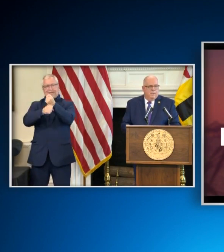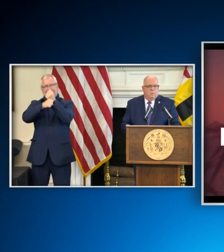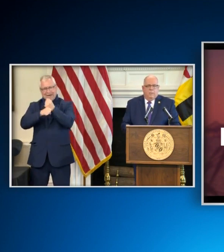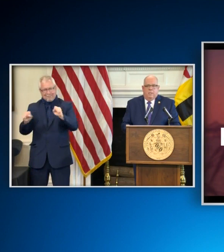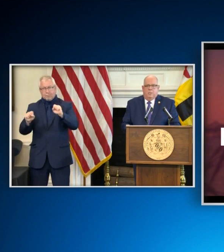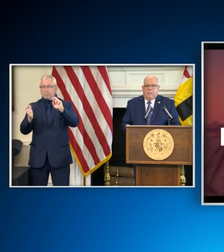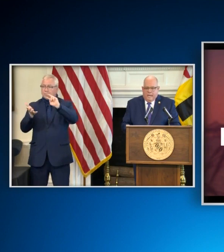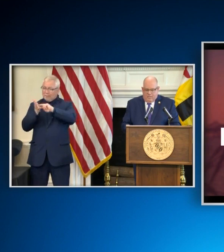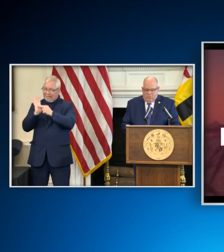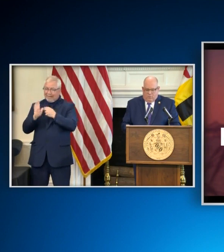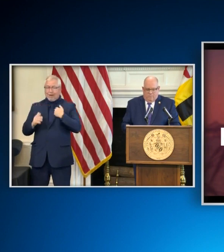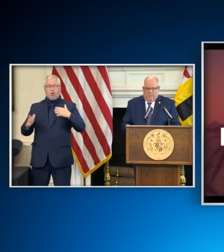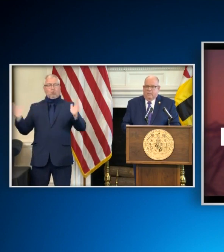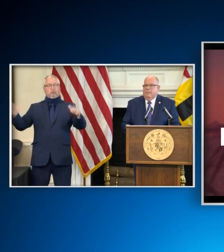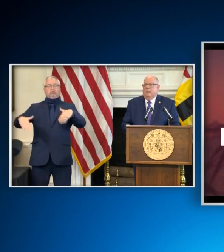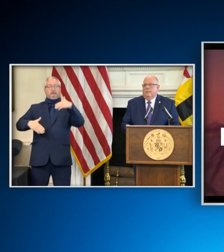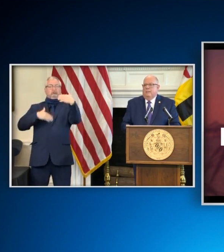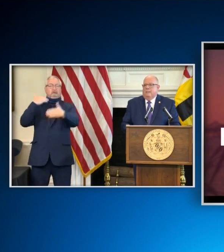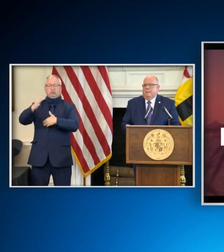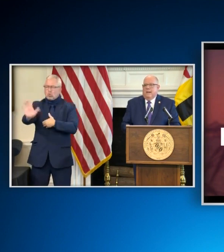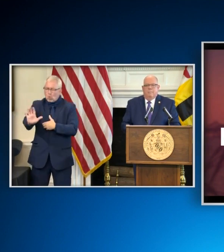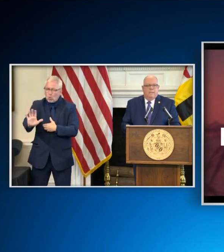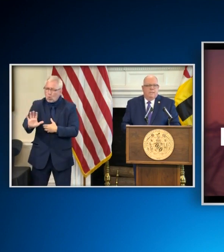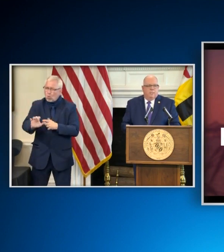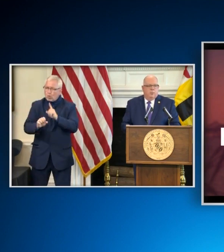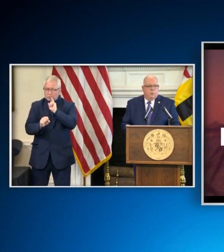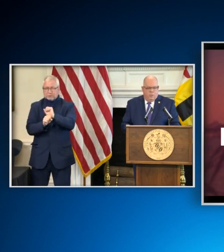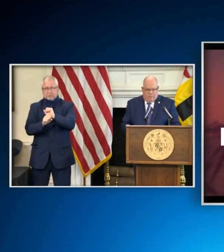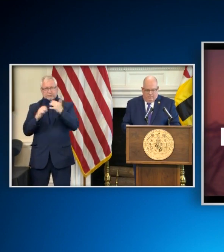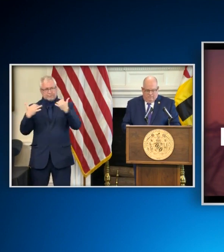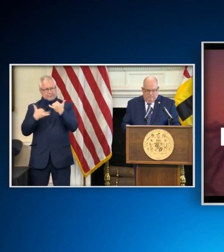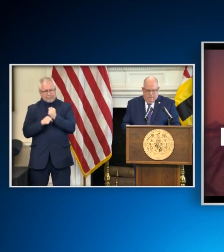SAFER DOES NOT MEAN COMPLETELY SAFE.